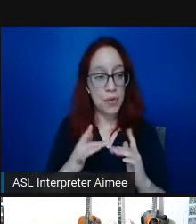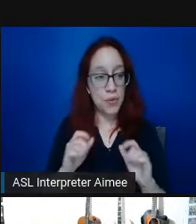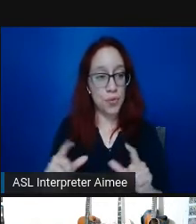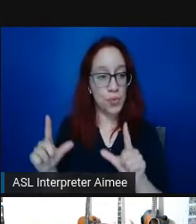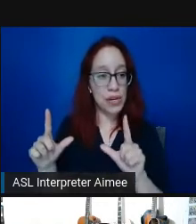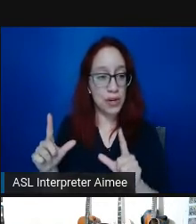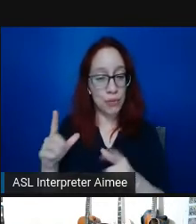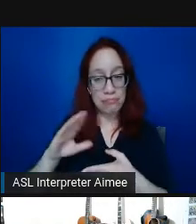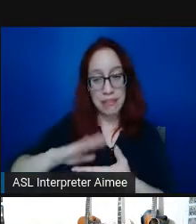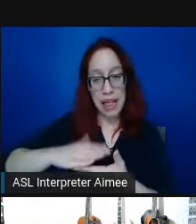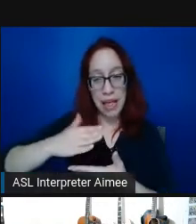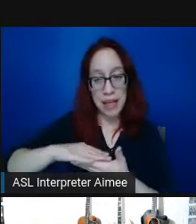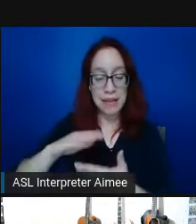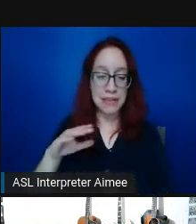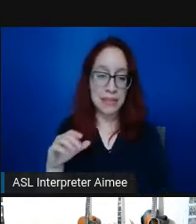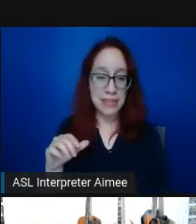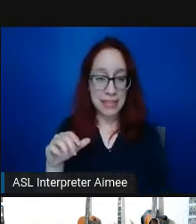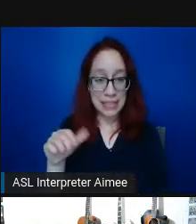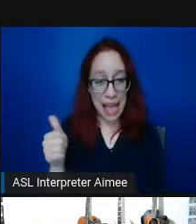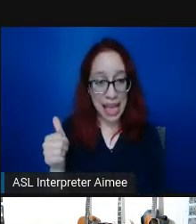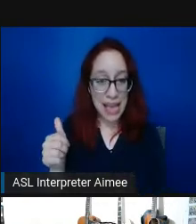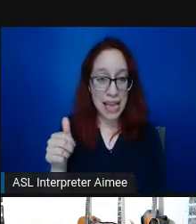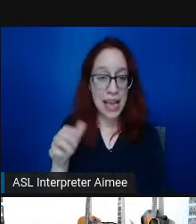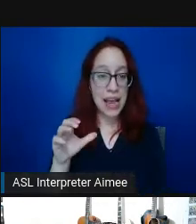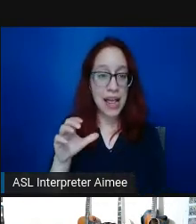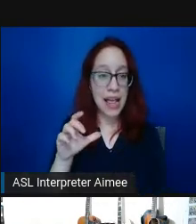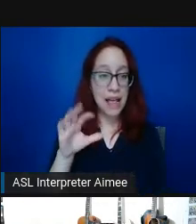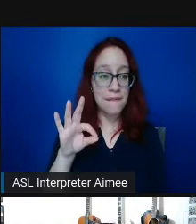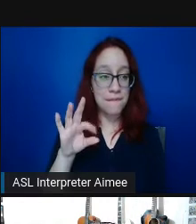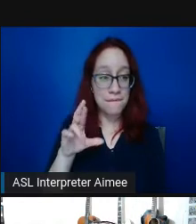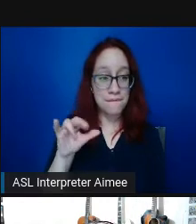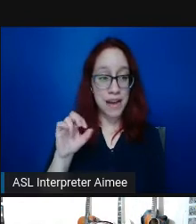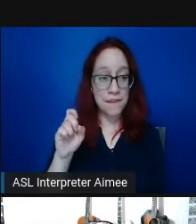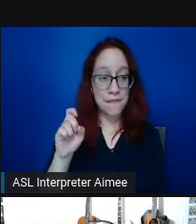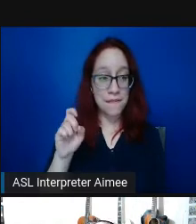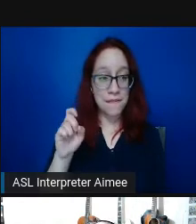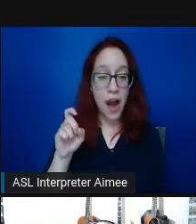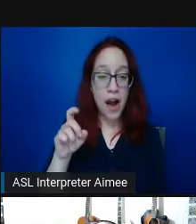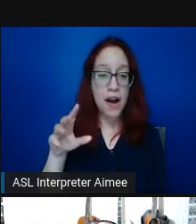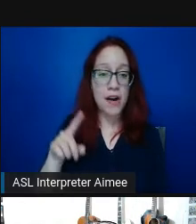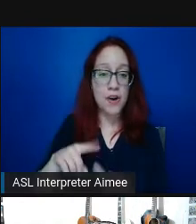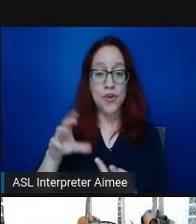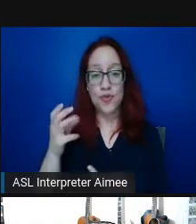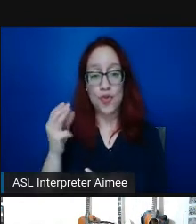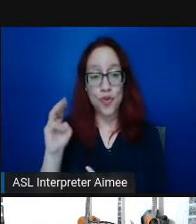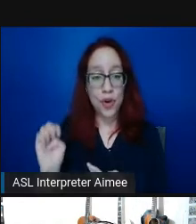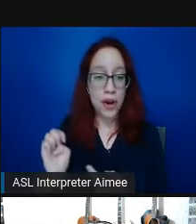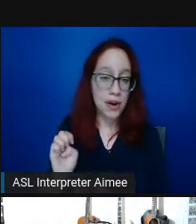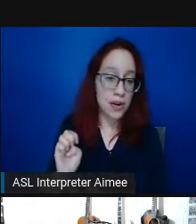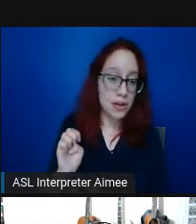the latest Firefox, and Chrome browsers. I had WordPress 6.0.2 running, I know that's not the latest version,